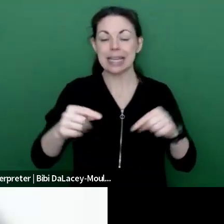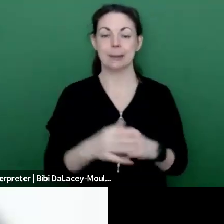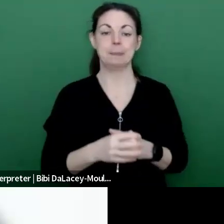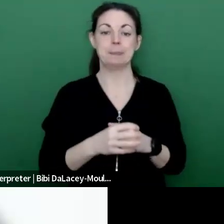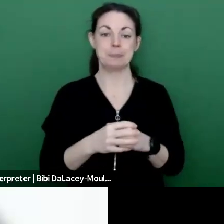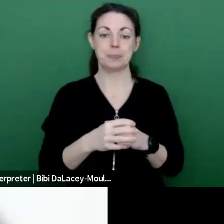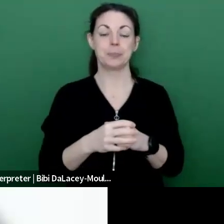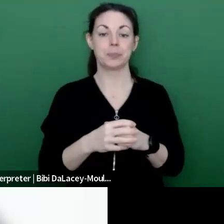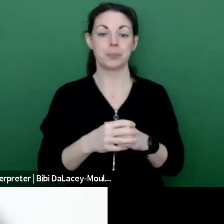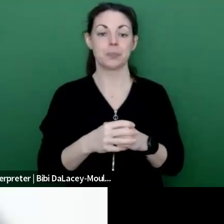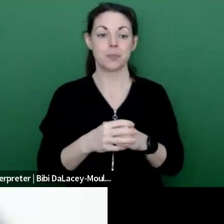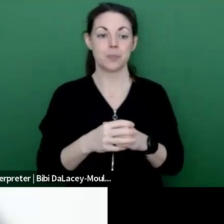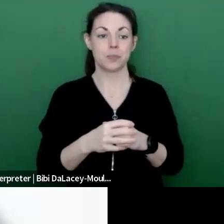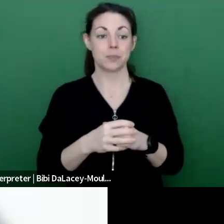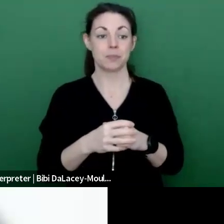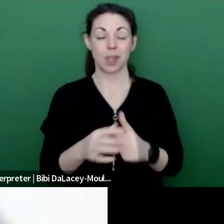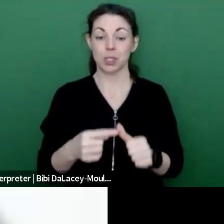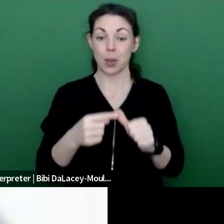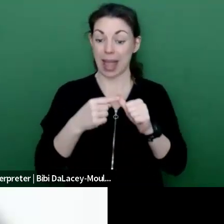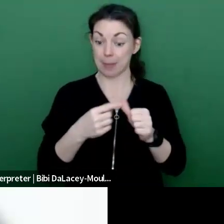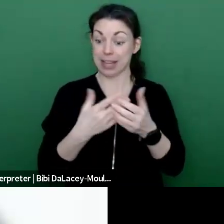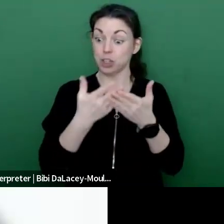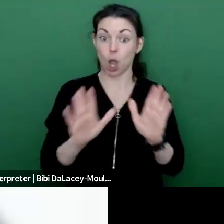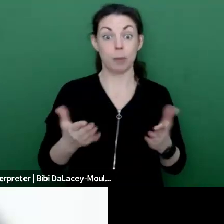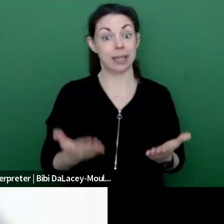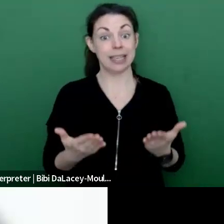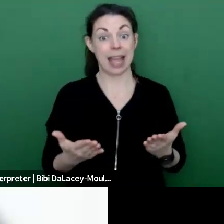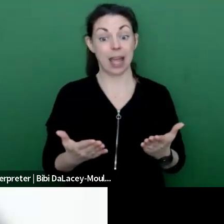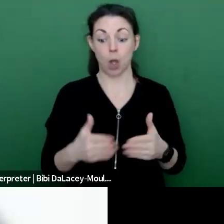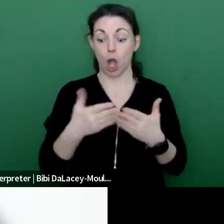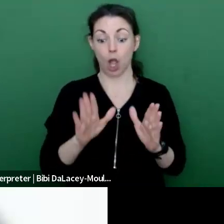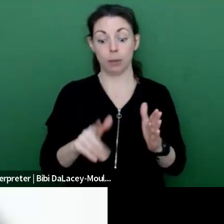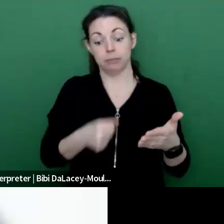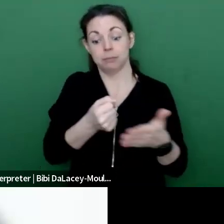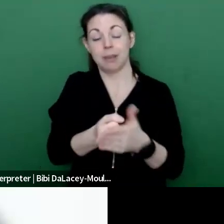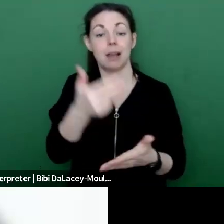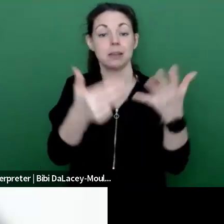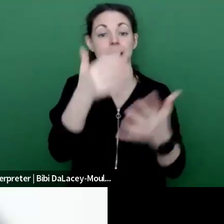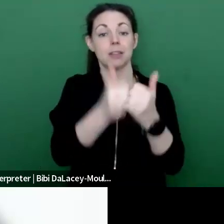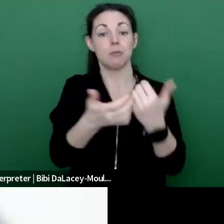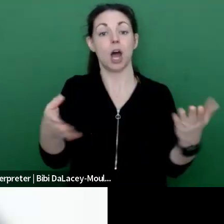So as I say, applications are now open until 19th of March. So there's a stage one application,